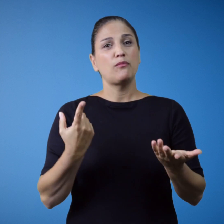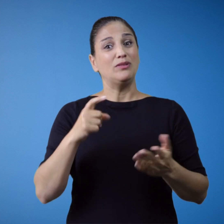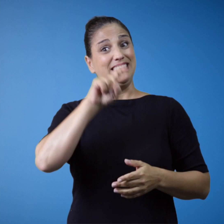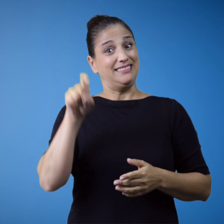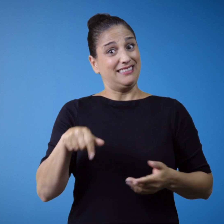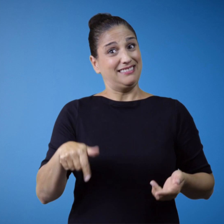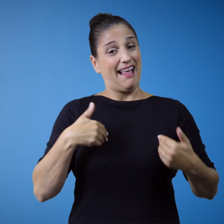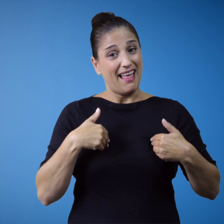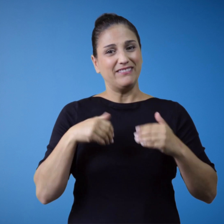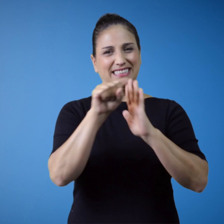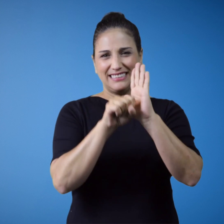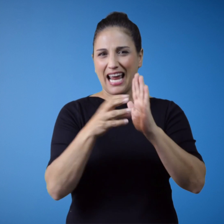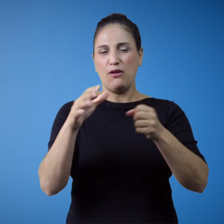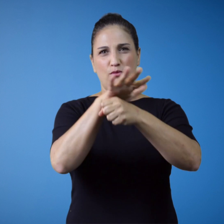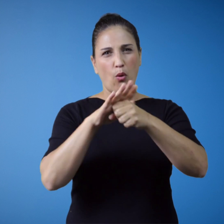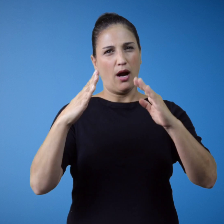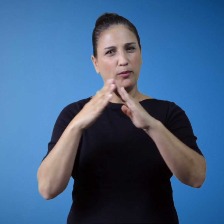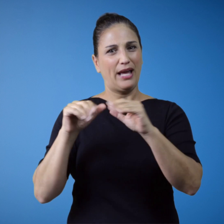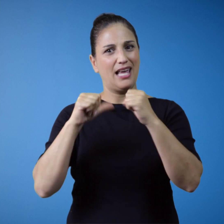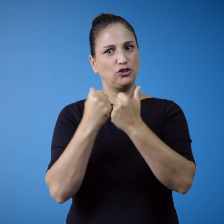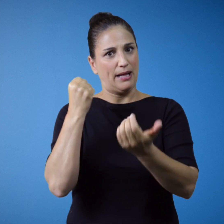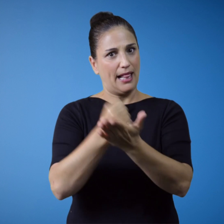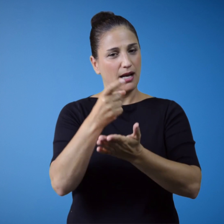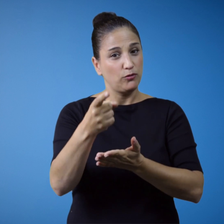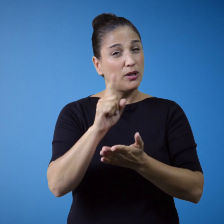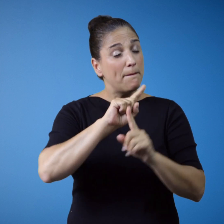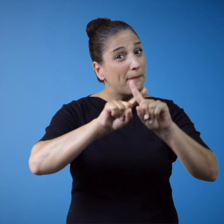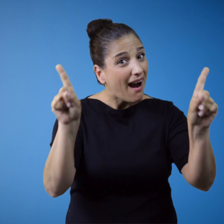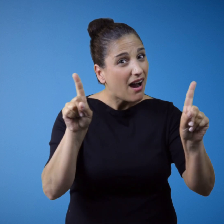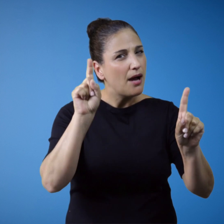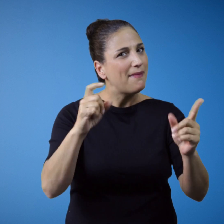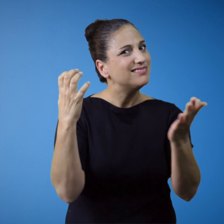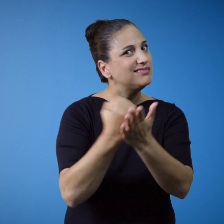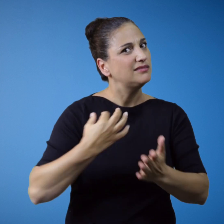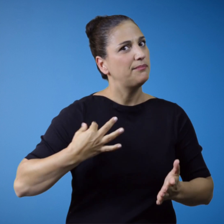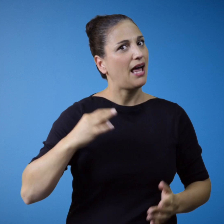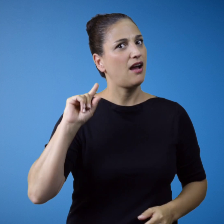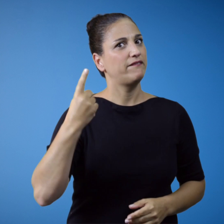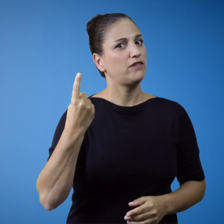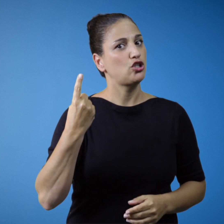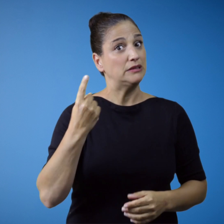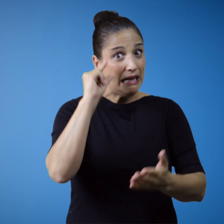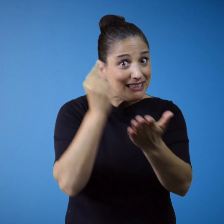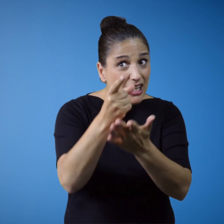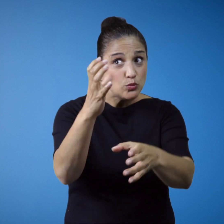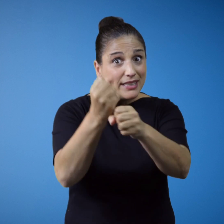For example, the state of Texas has state, local, and community agencies that are available to you, but you have to apply first.